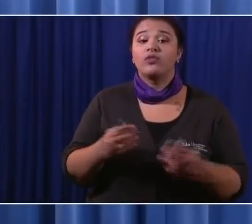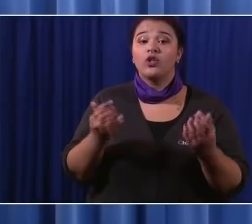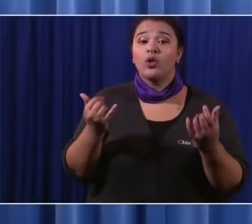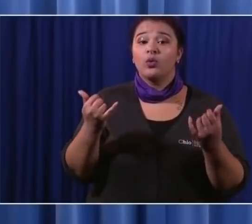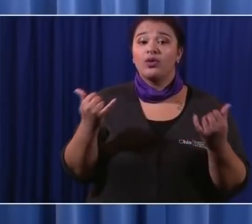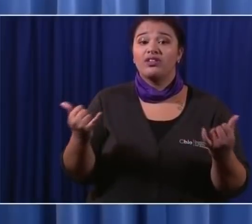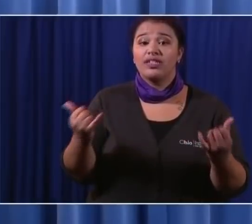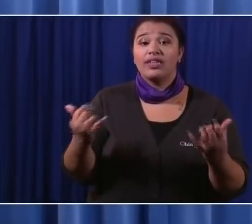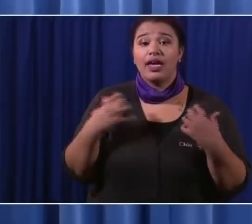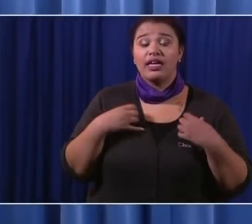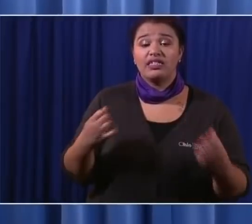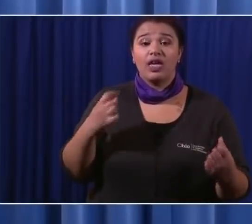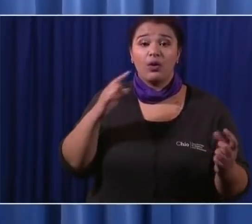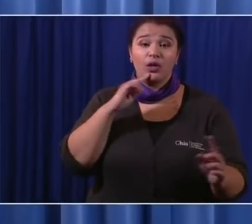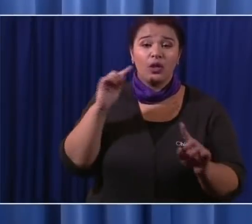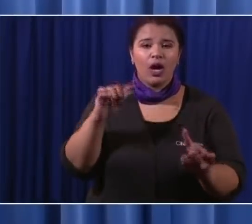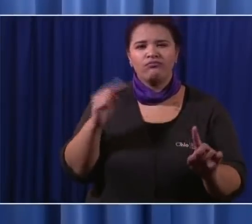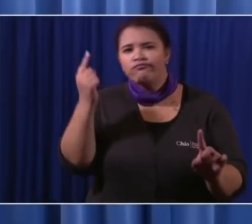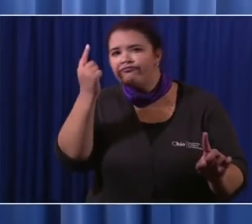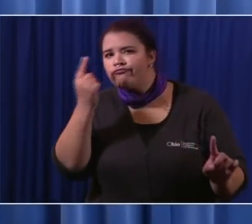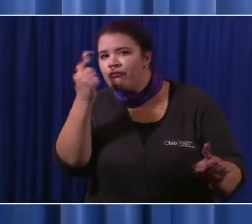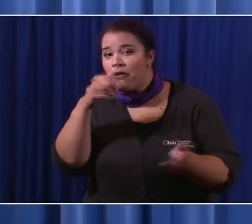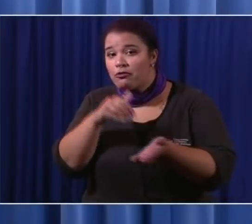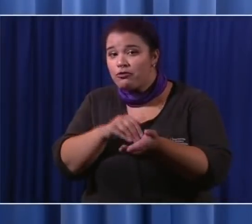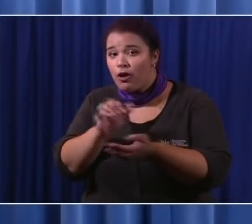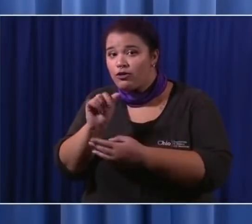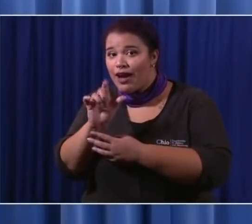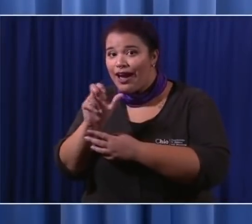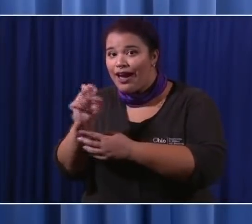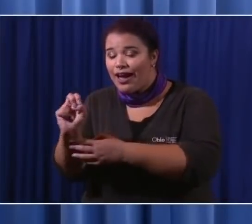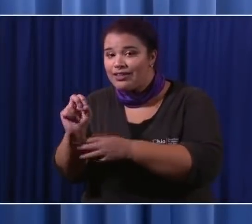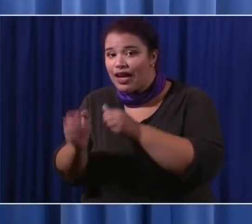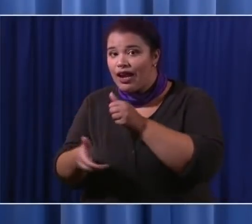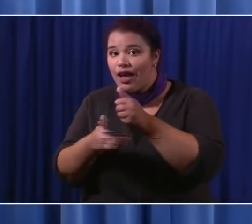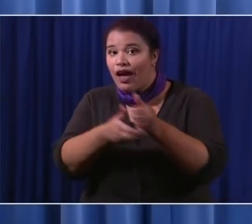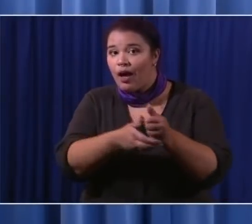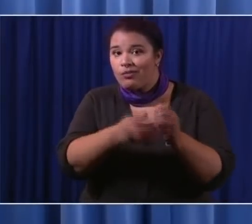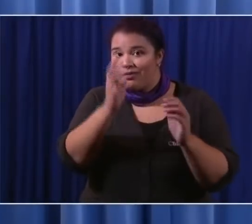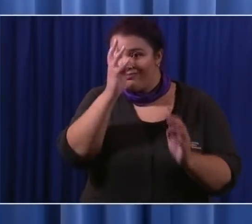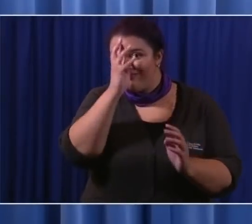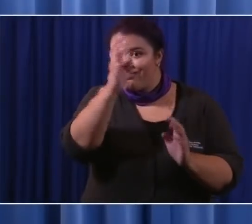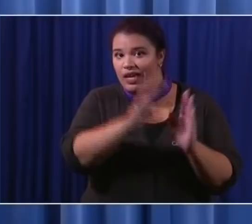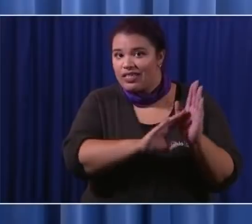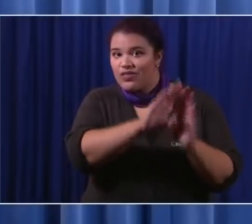HELLO, GOVERNOR. LAURA HANCOCK, FROM CLEVELAND.COM. I WAS JUST CURIOUS. WITH